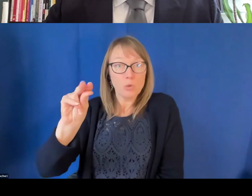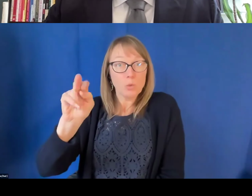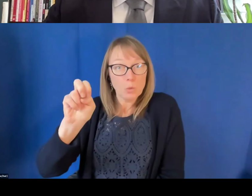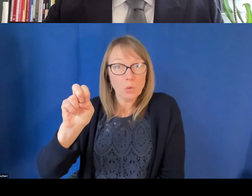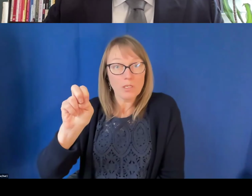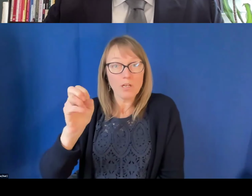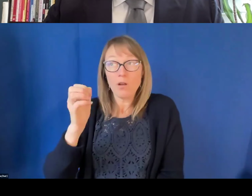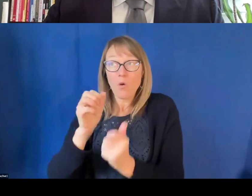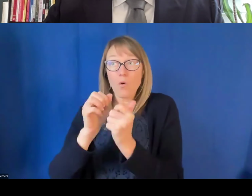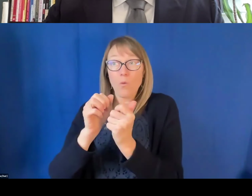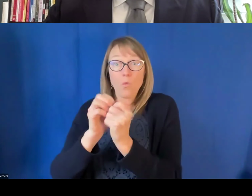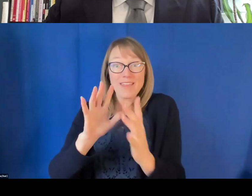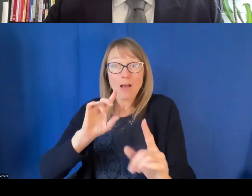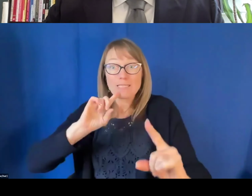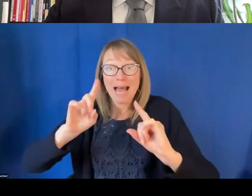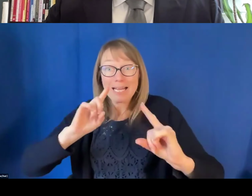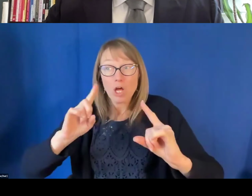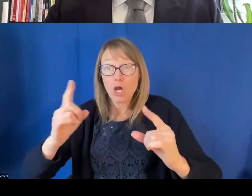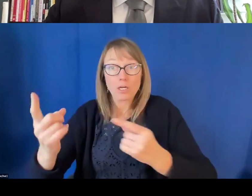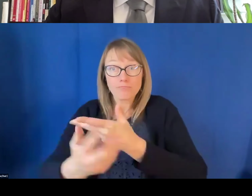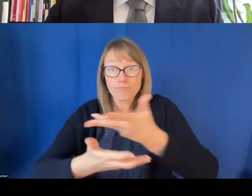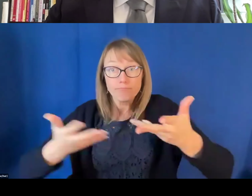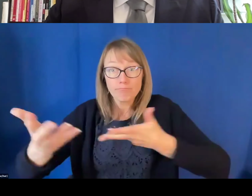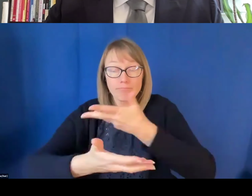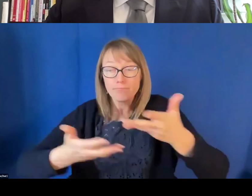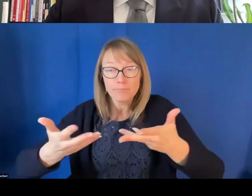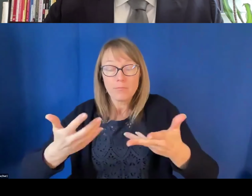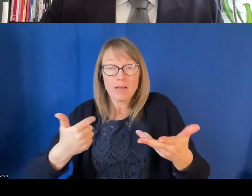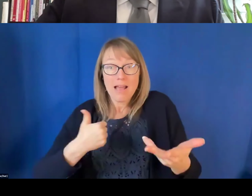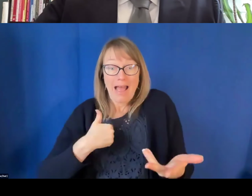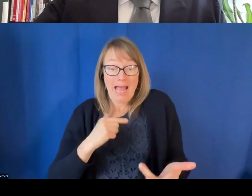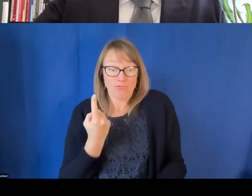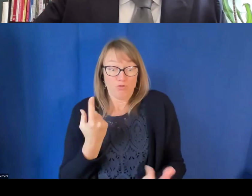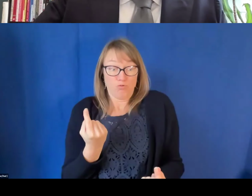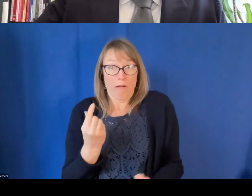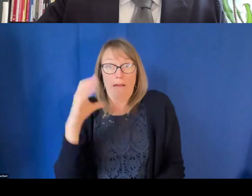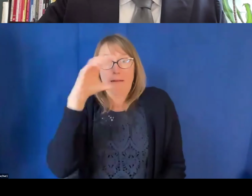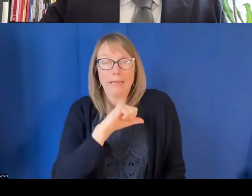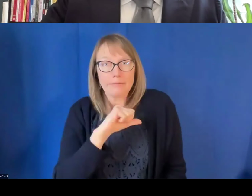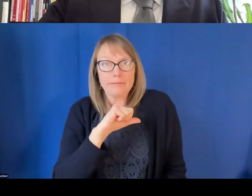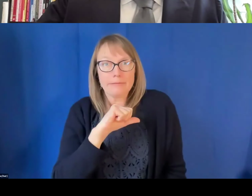you know, and I'm probably gonna guess wrong. And so absolutely, it's all about that stakeholder engagement.